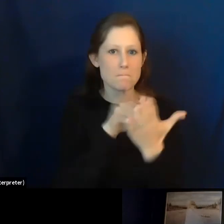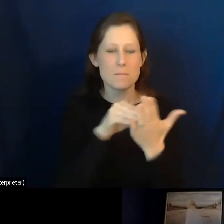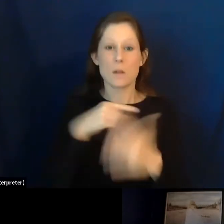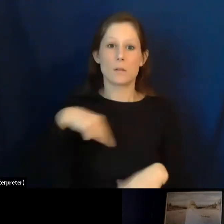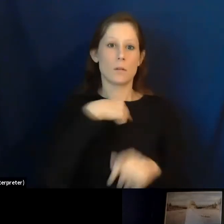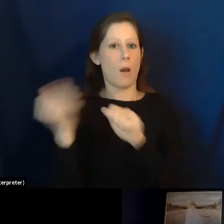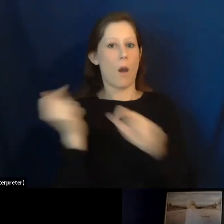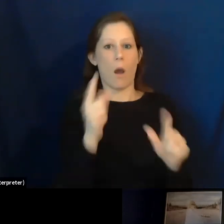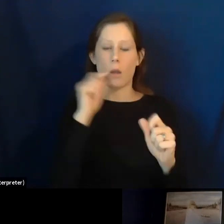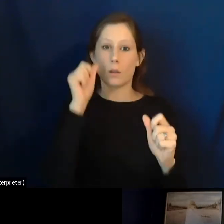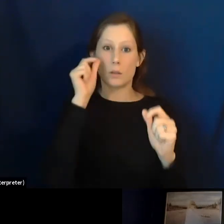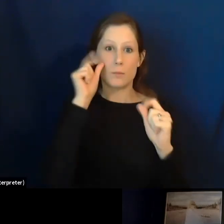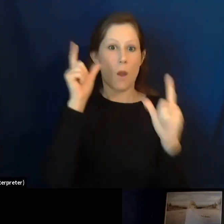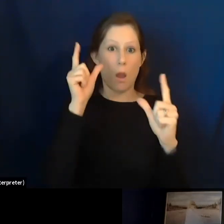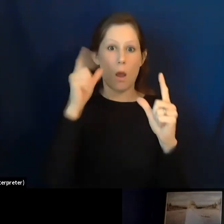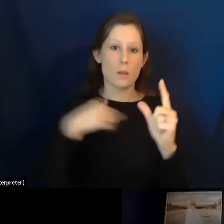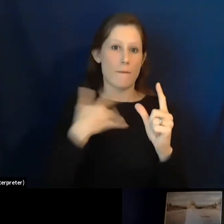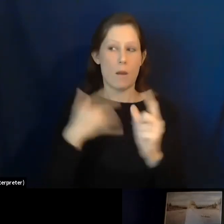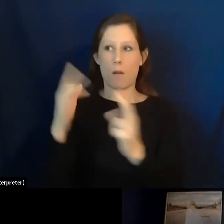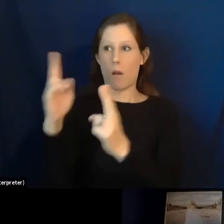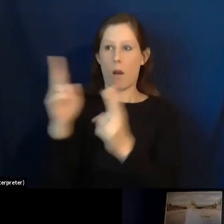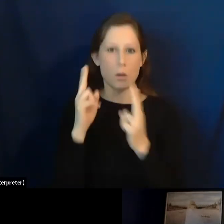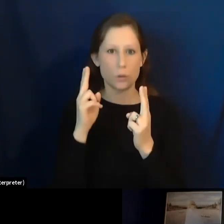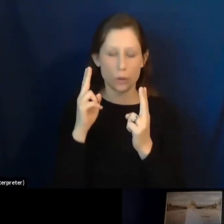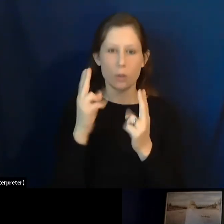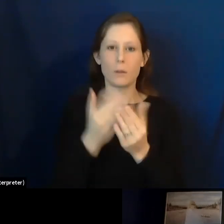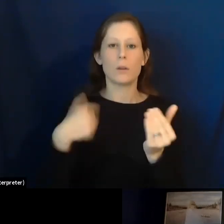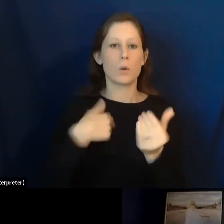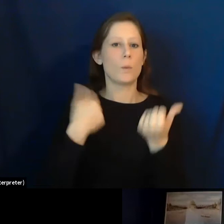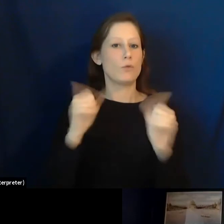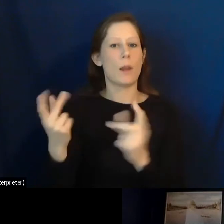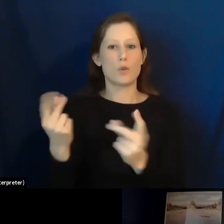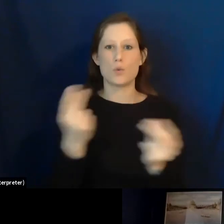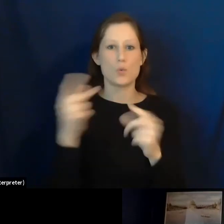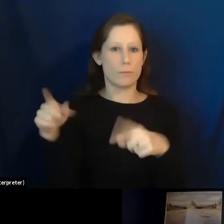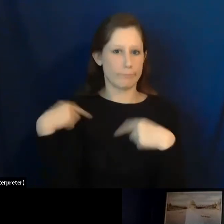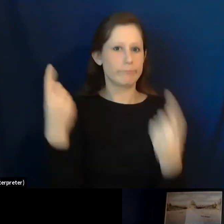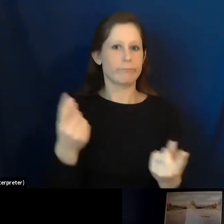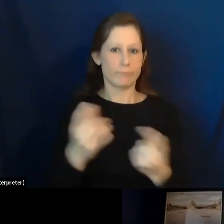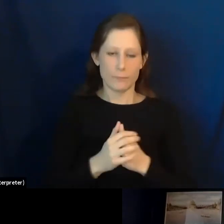to be recognized for the things that we have been trying to do. It certainly feels to all